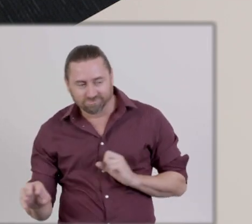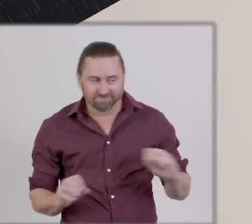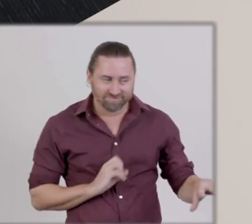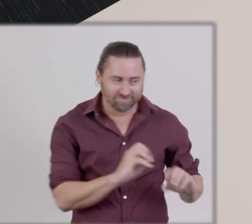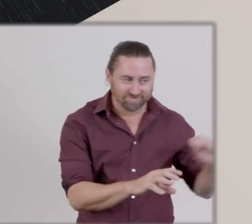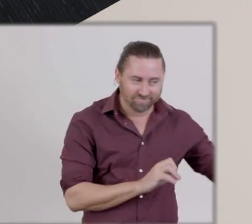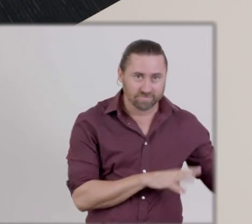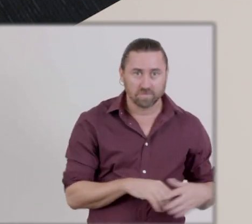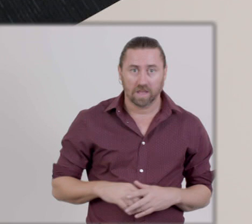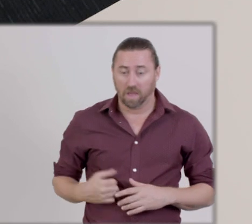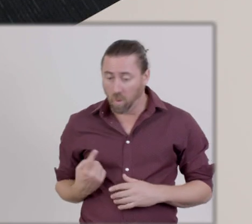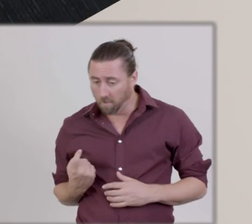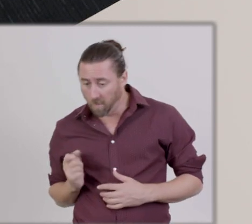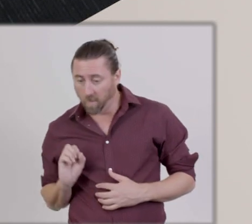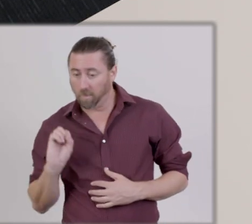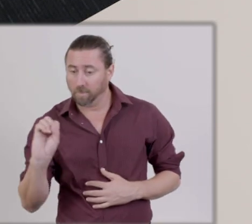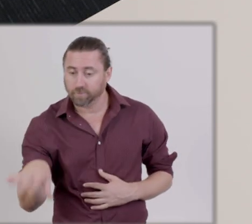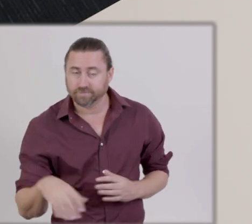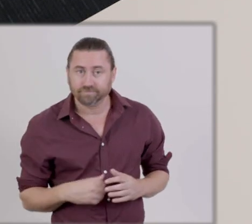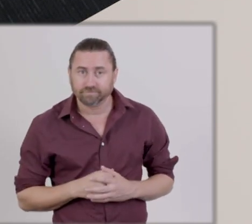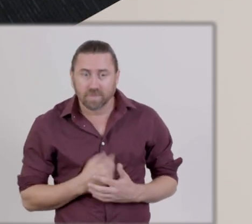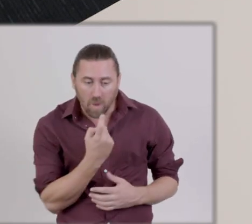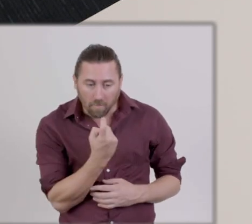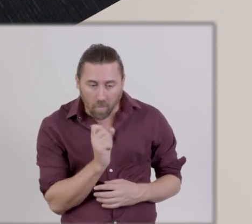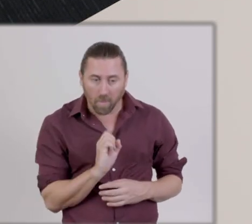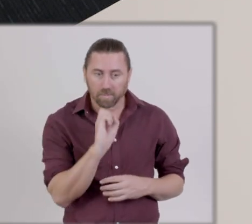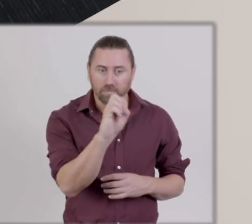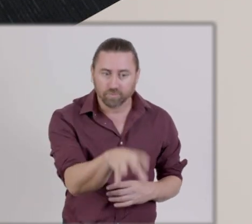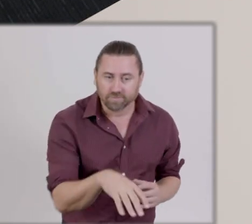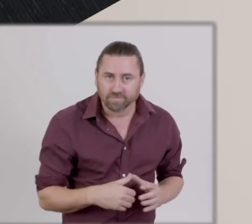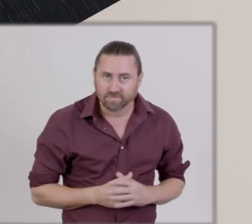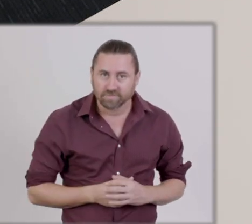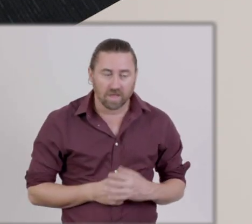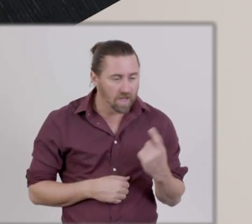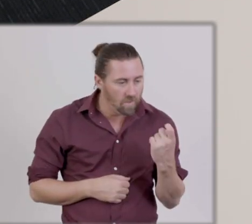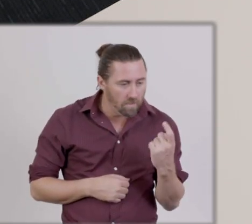Another sheep into Paddock 1, another sheep into Paddock 2,